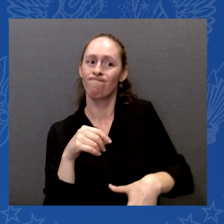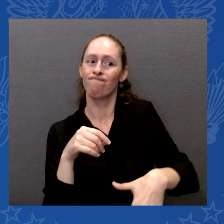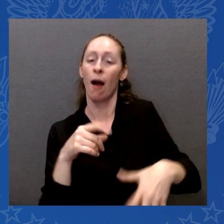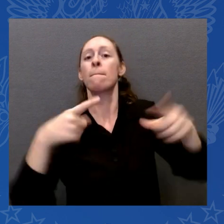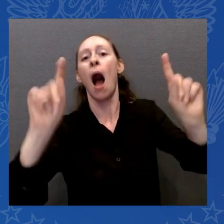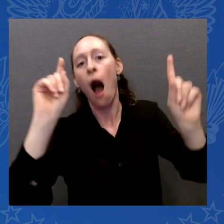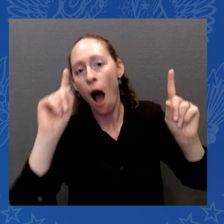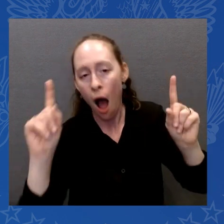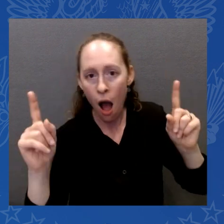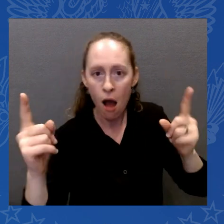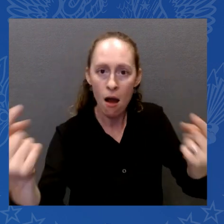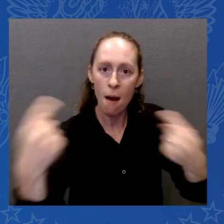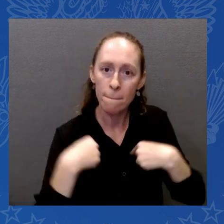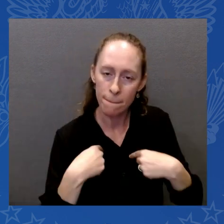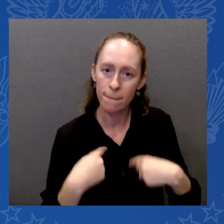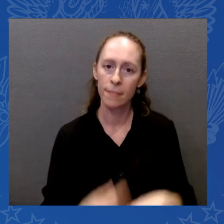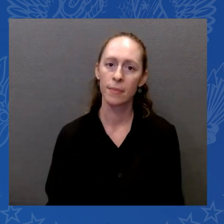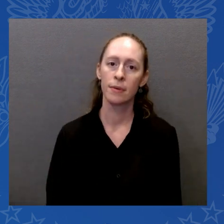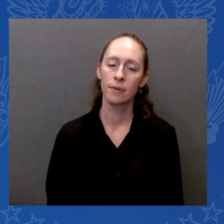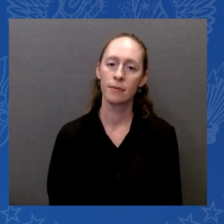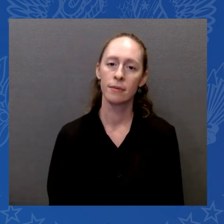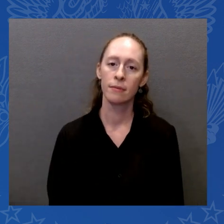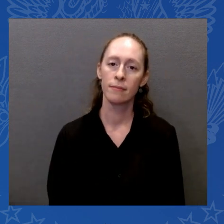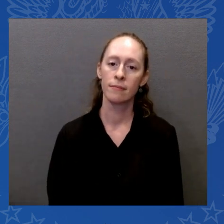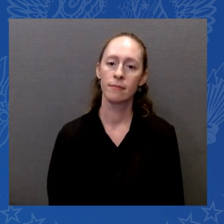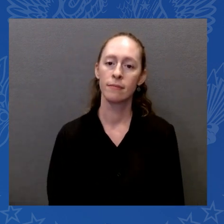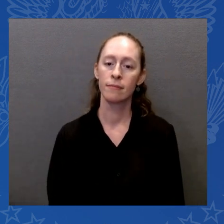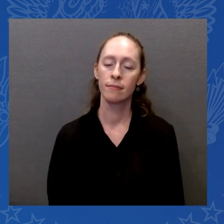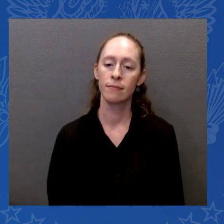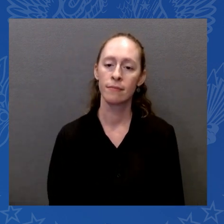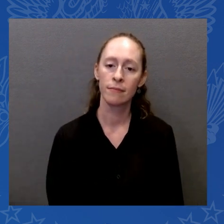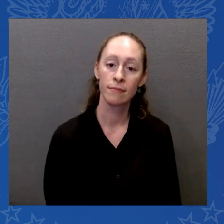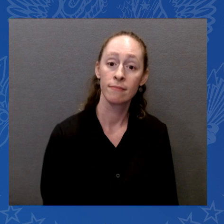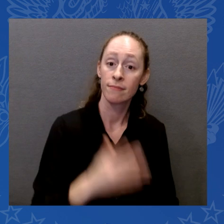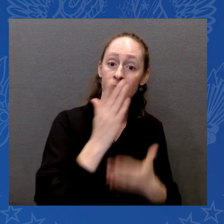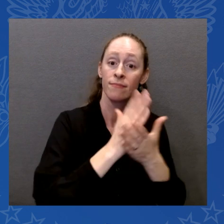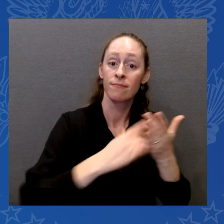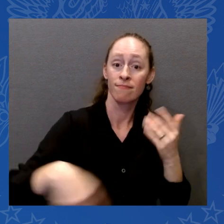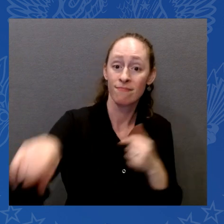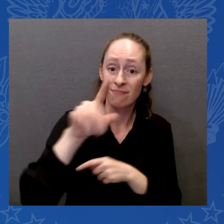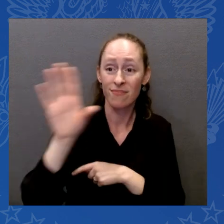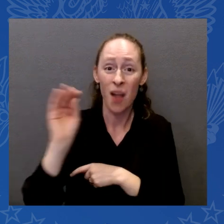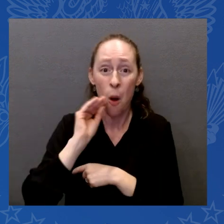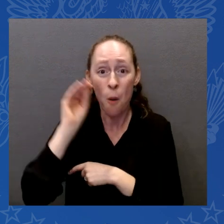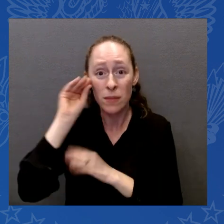or in other states before they sought care in Illinois. For example, I recently saw a patient from a southern state